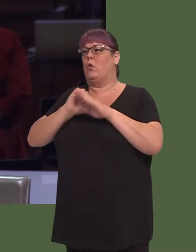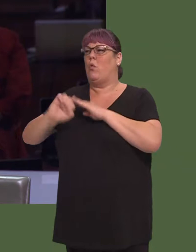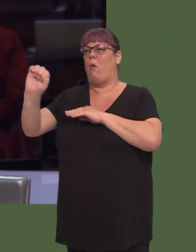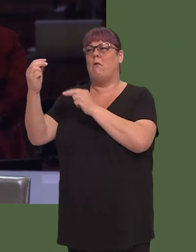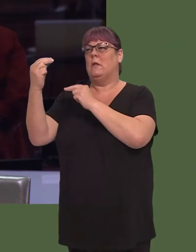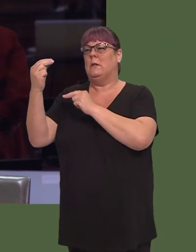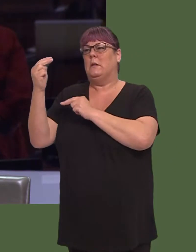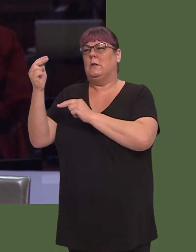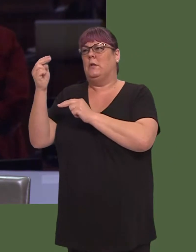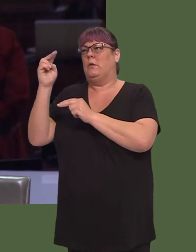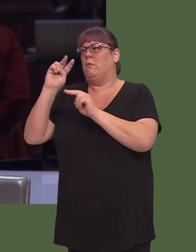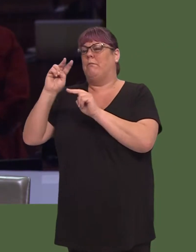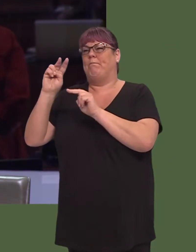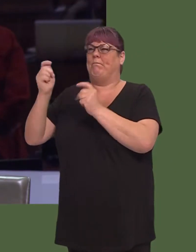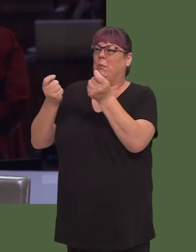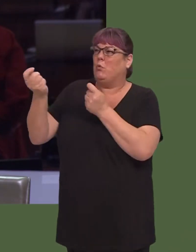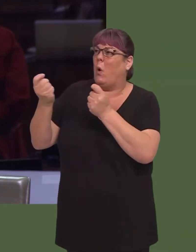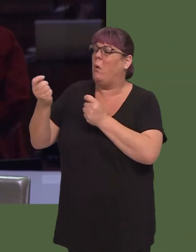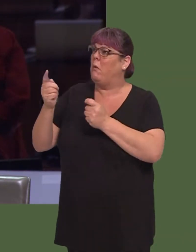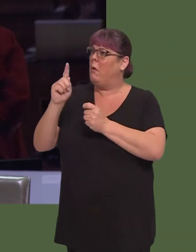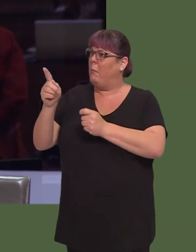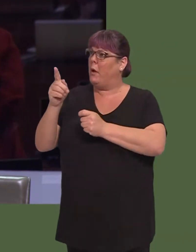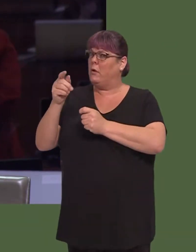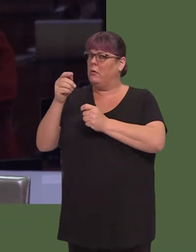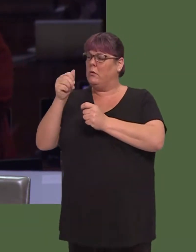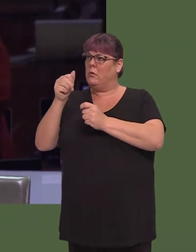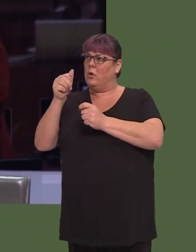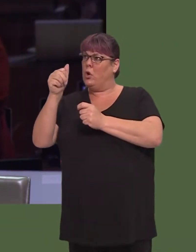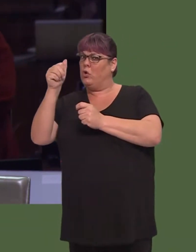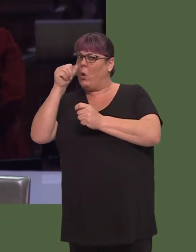Carwyn Jones AM: Well, two things: let's kill this myth first of all that somehow the free-school-meal